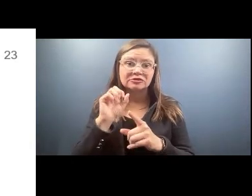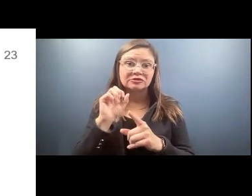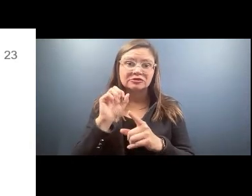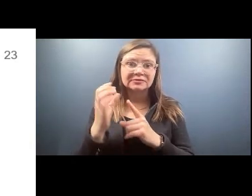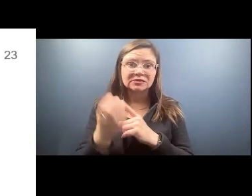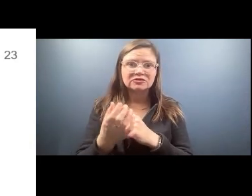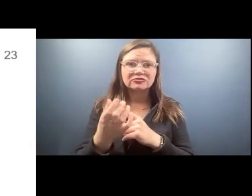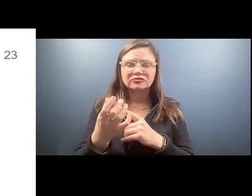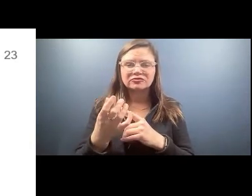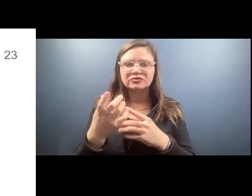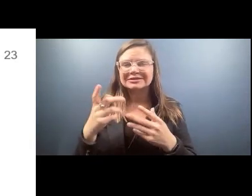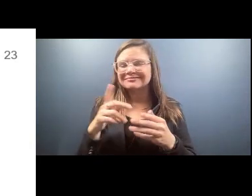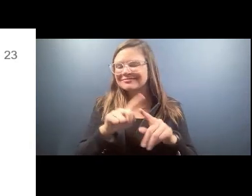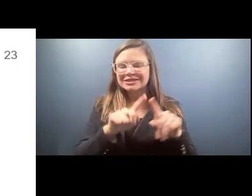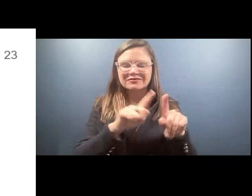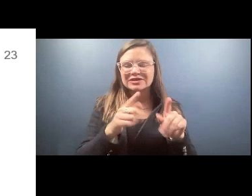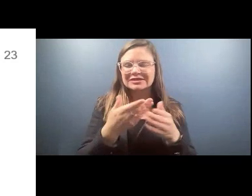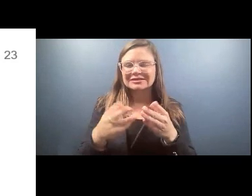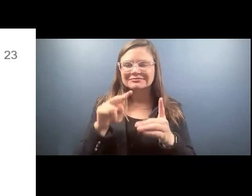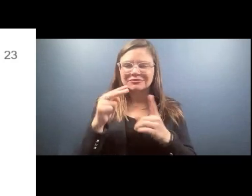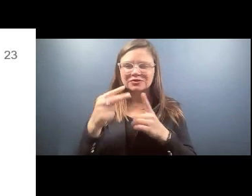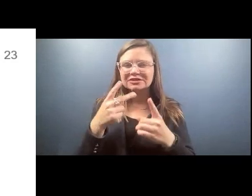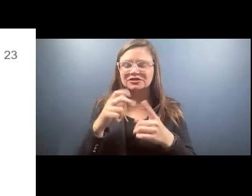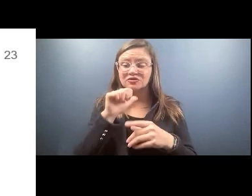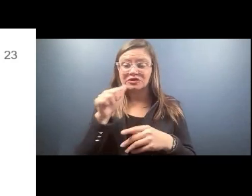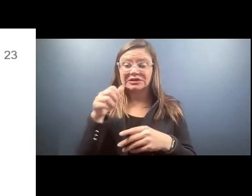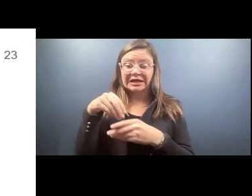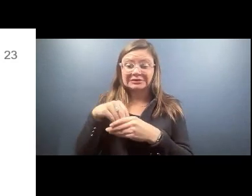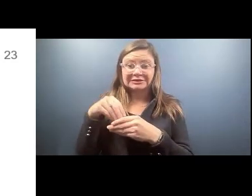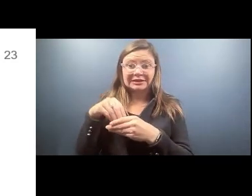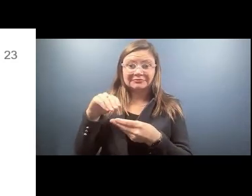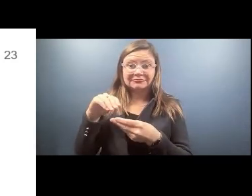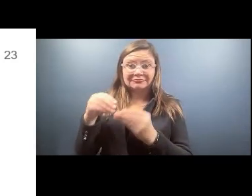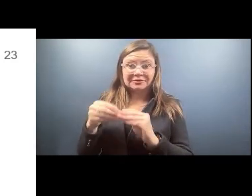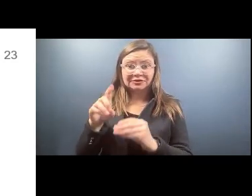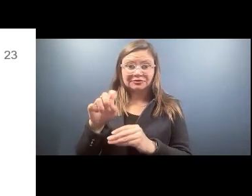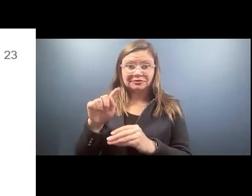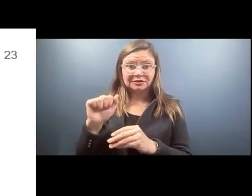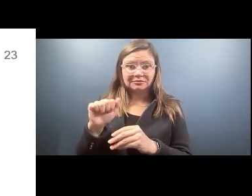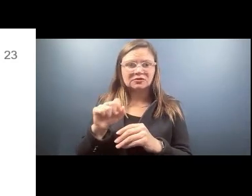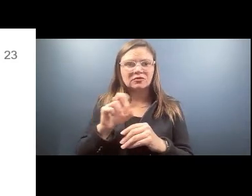administrative data. Sometimes these can be useful for deepening your understanding of other data.